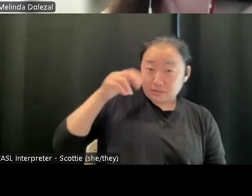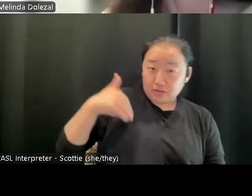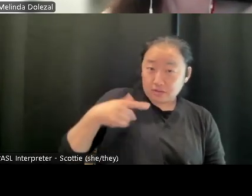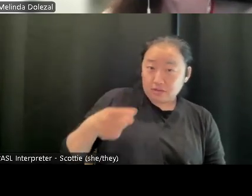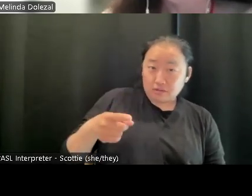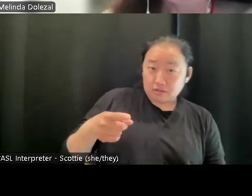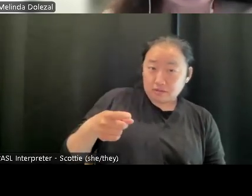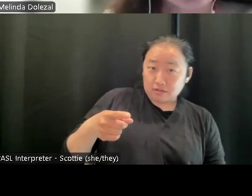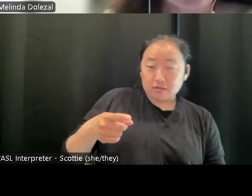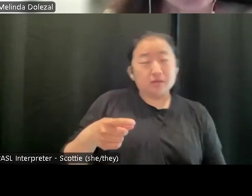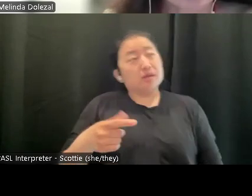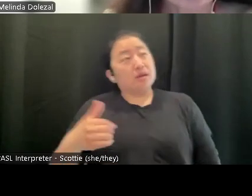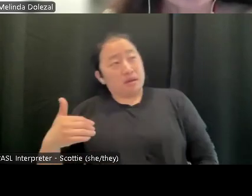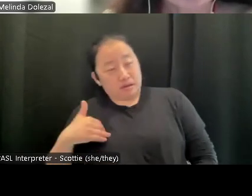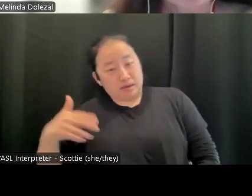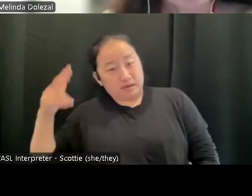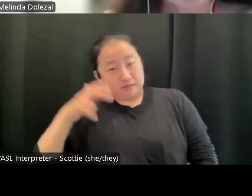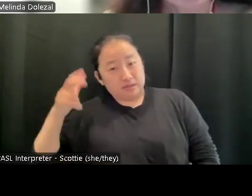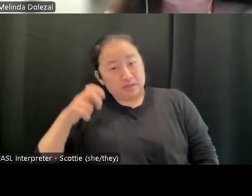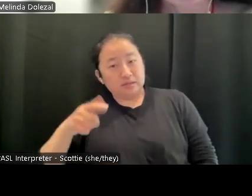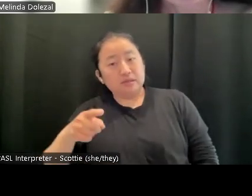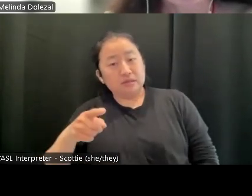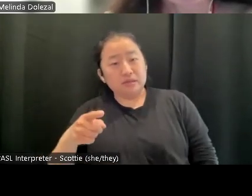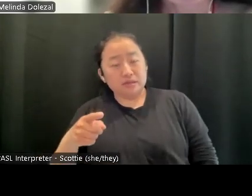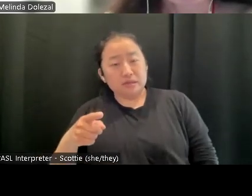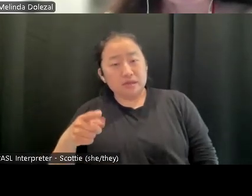Melinda: There is. >> Laura: You'd have to re-share